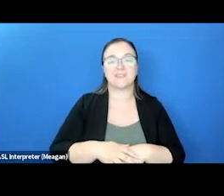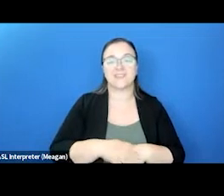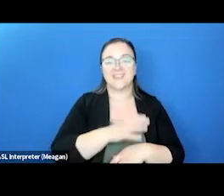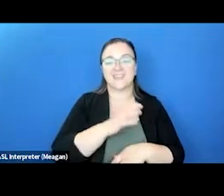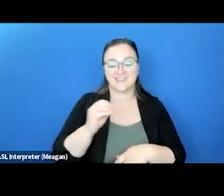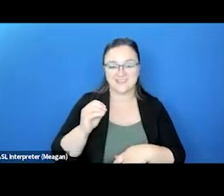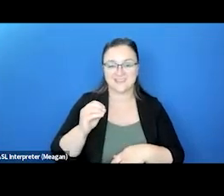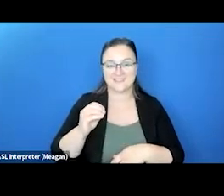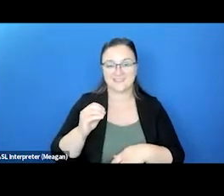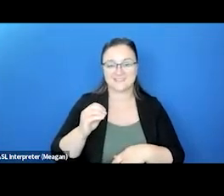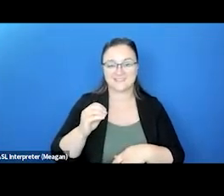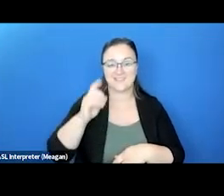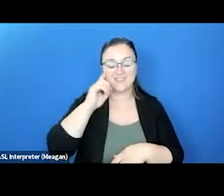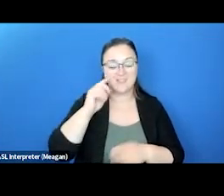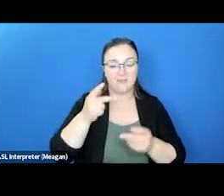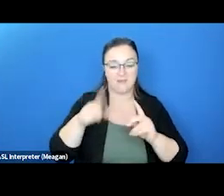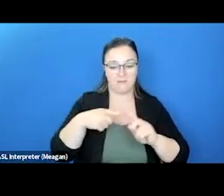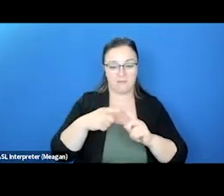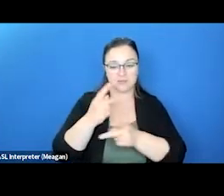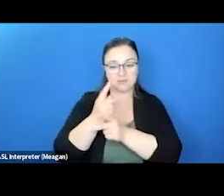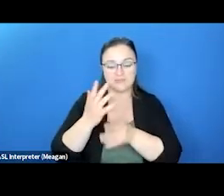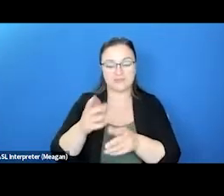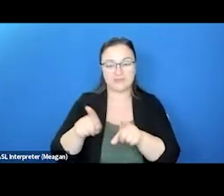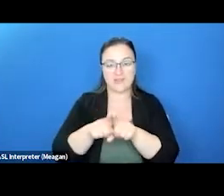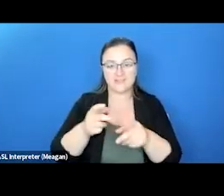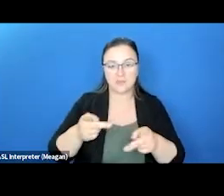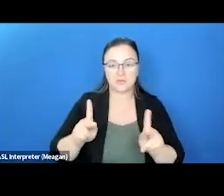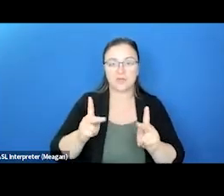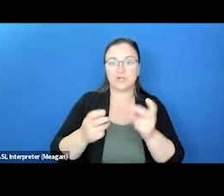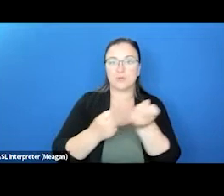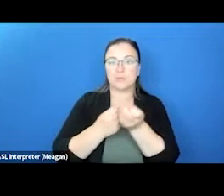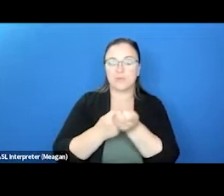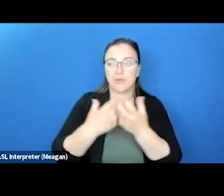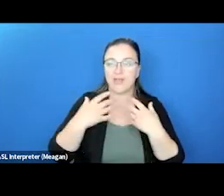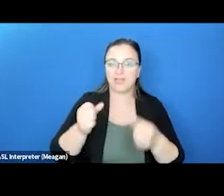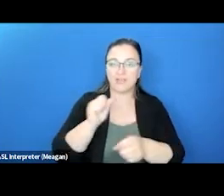about supervision as an opportunity to promote healthy working relationships, healthy boundaries,